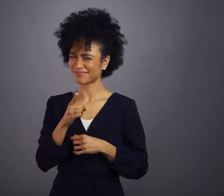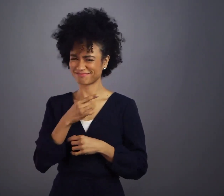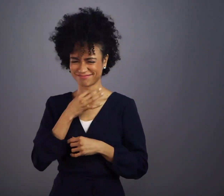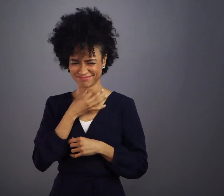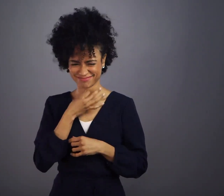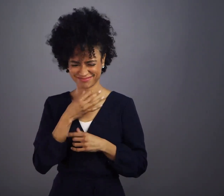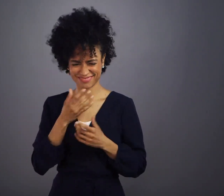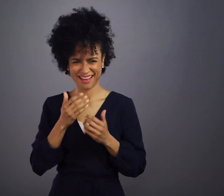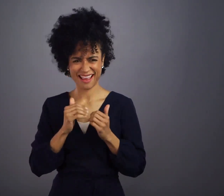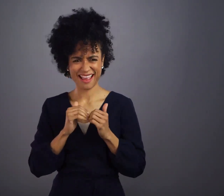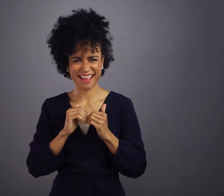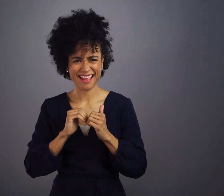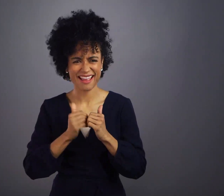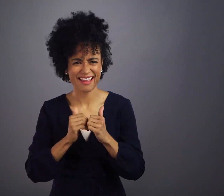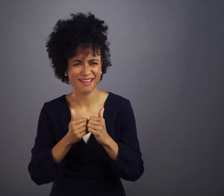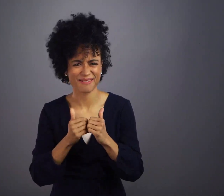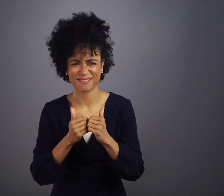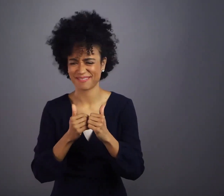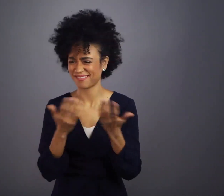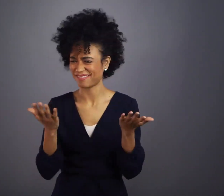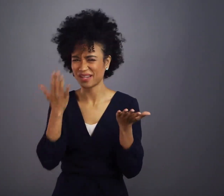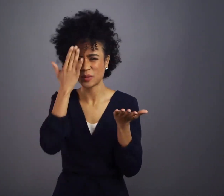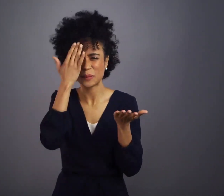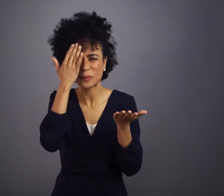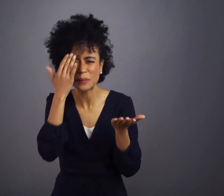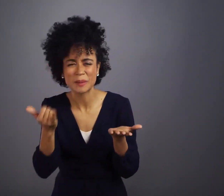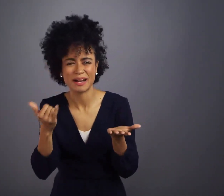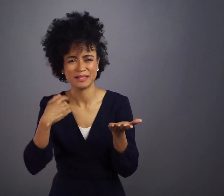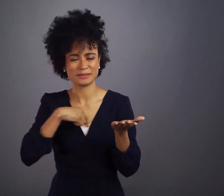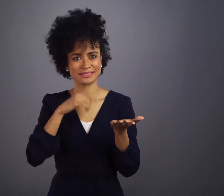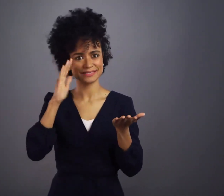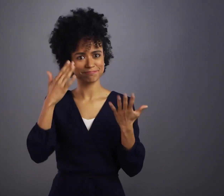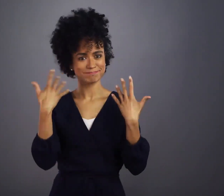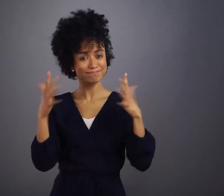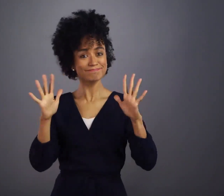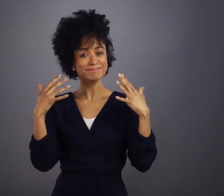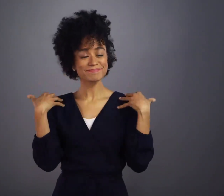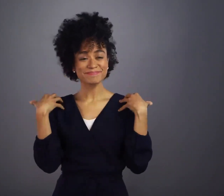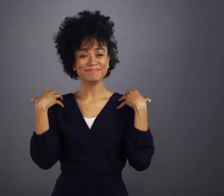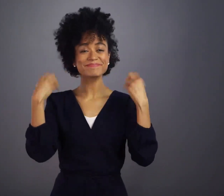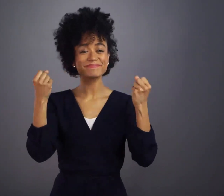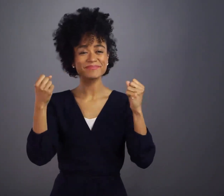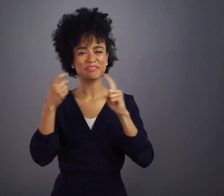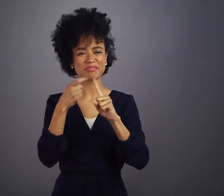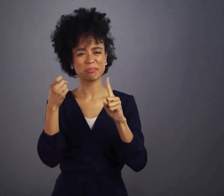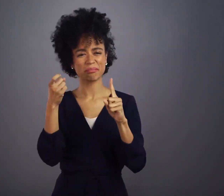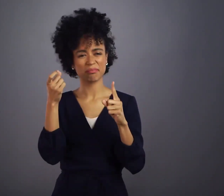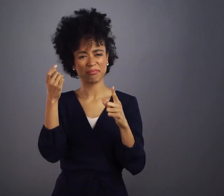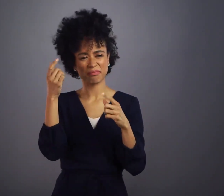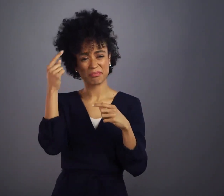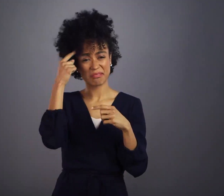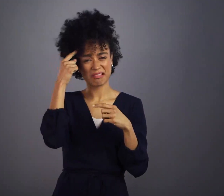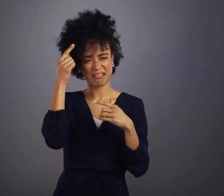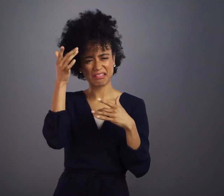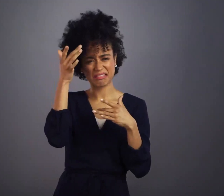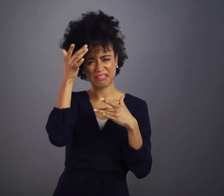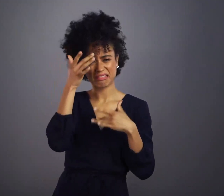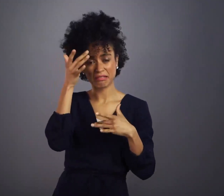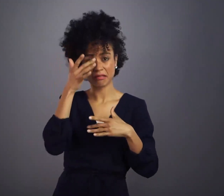Doubtless you are curious to discover how and why, in the face of expert opinion to the contrary, we have recovered